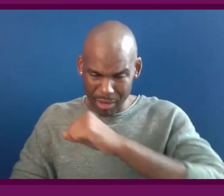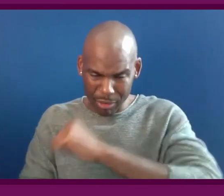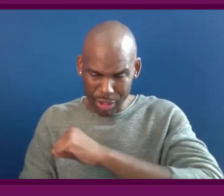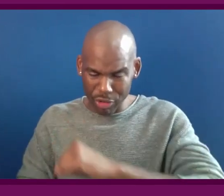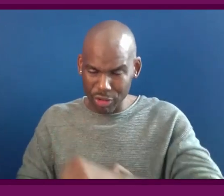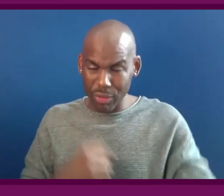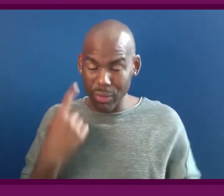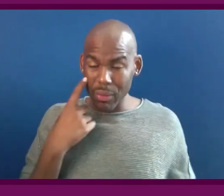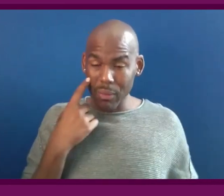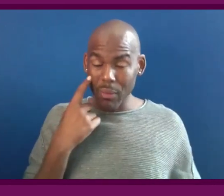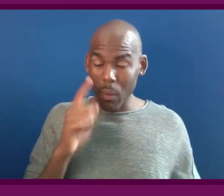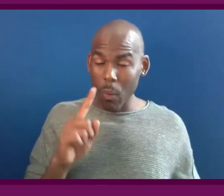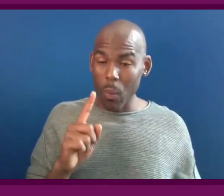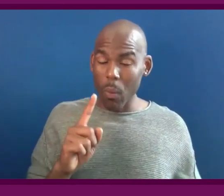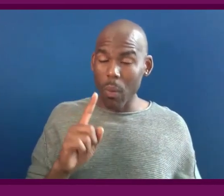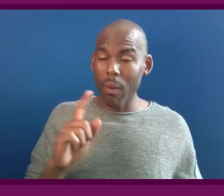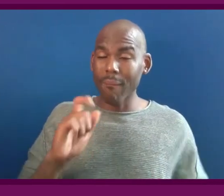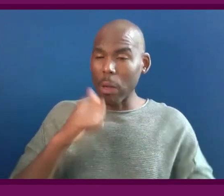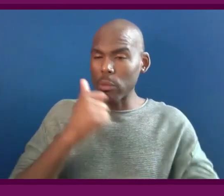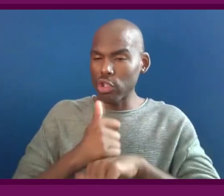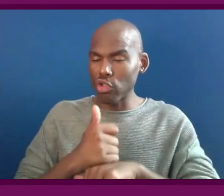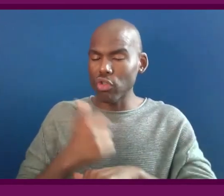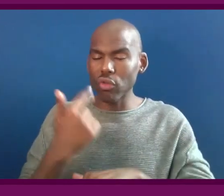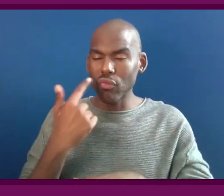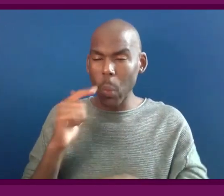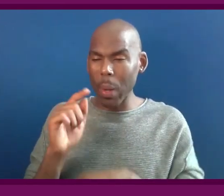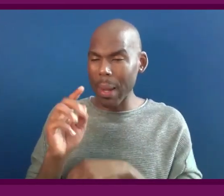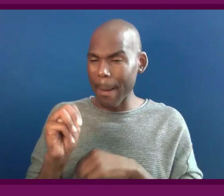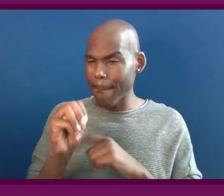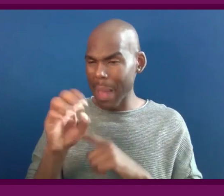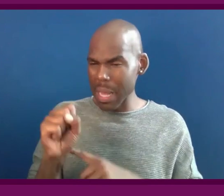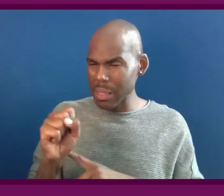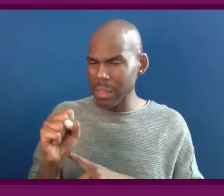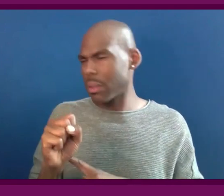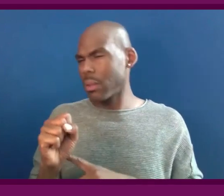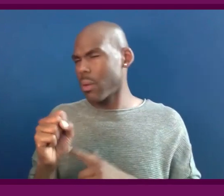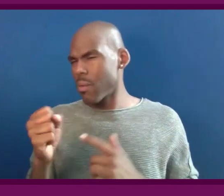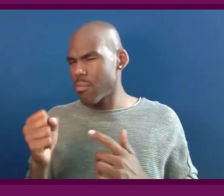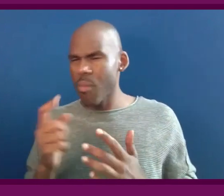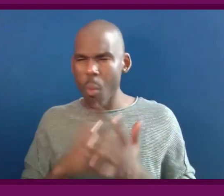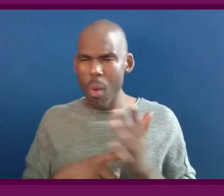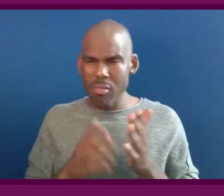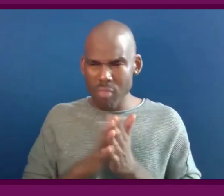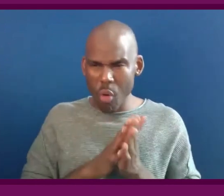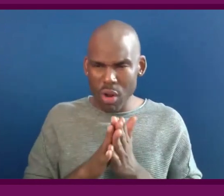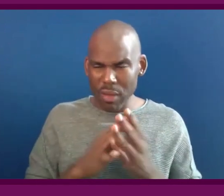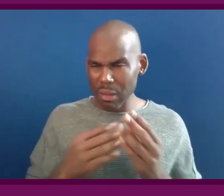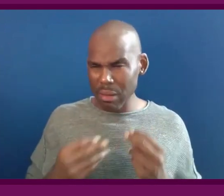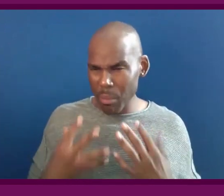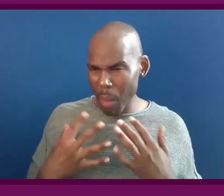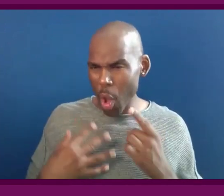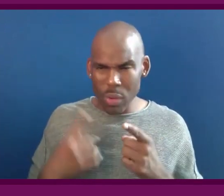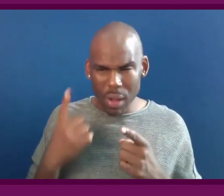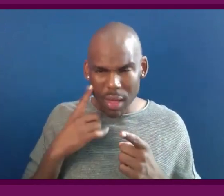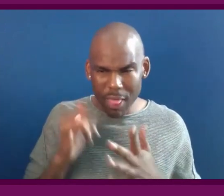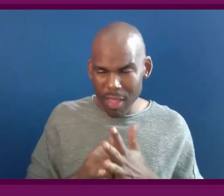I would love to hear more about what you have going on there and what inspired you to found that. And, yeah, I'd love to hear all about that.